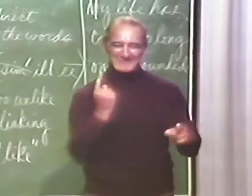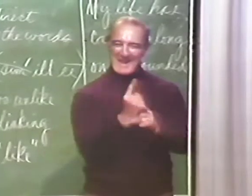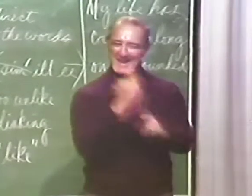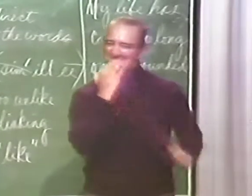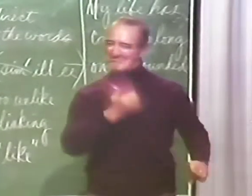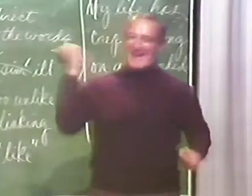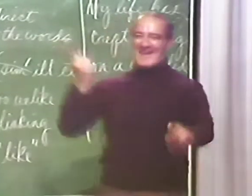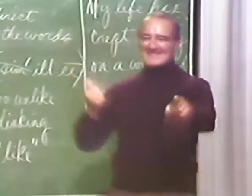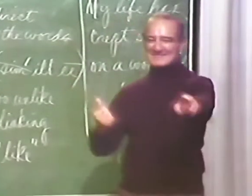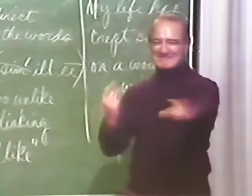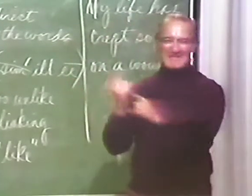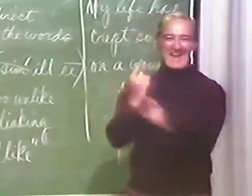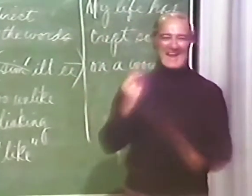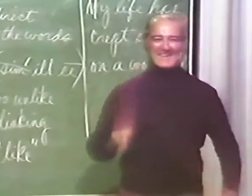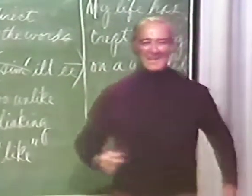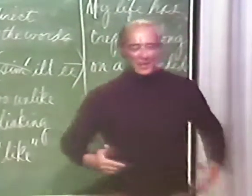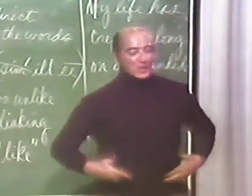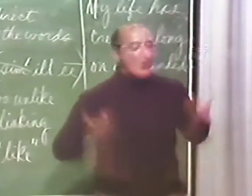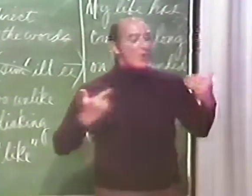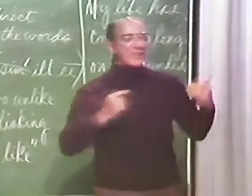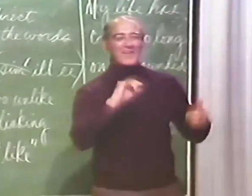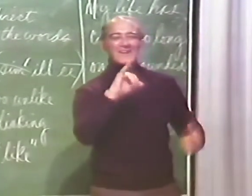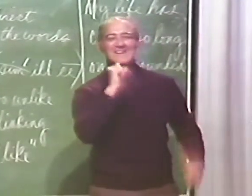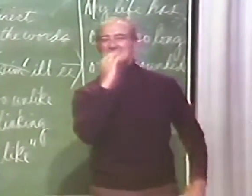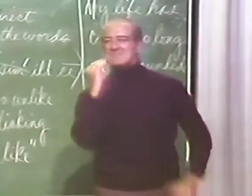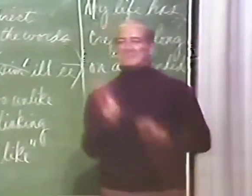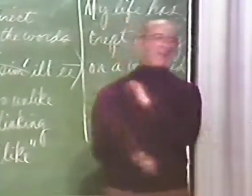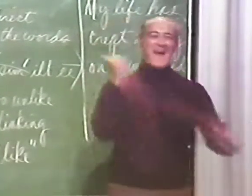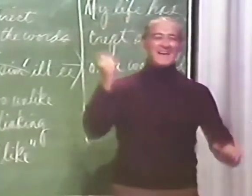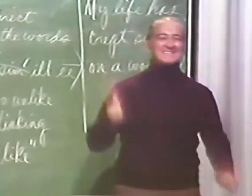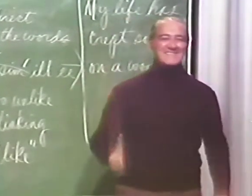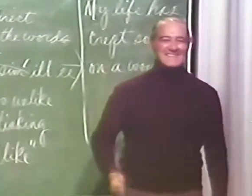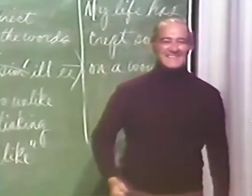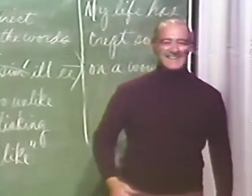THE AGE, WHEN YOU'RE YOUNG. BEST, RIGHT!